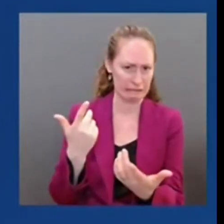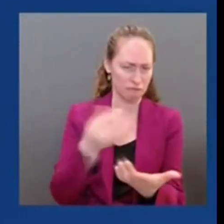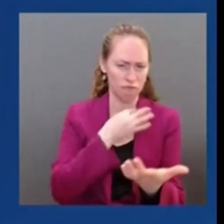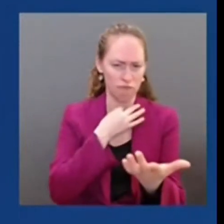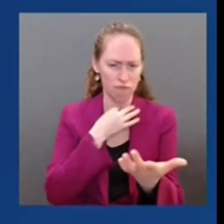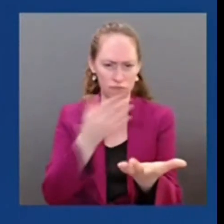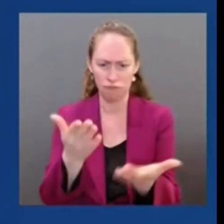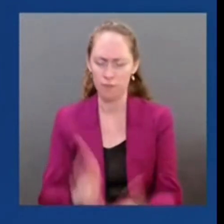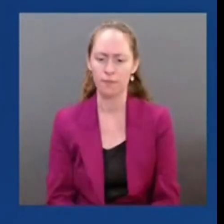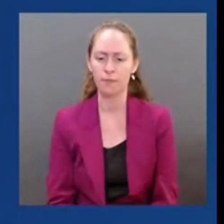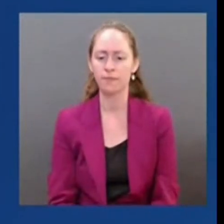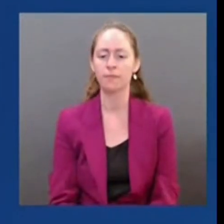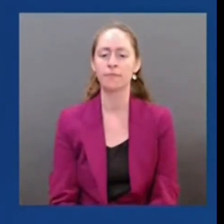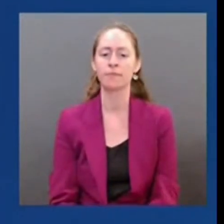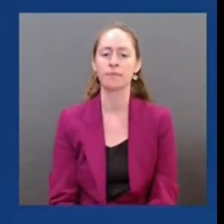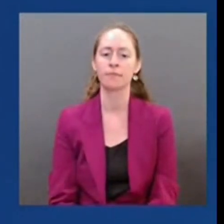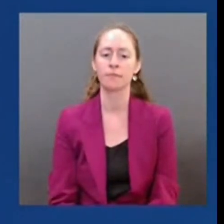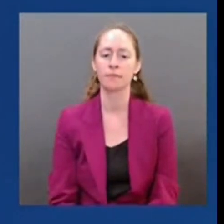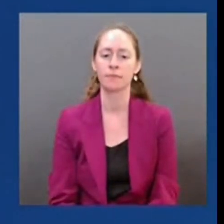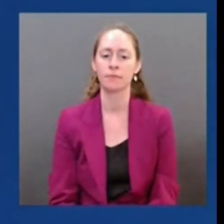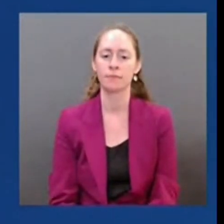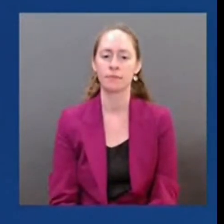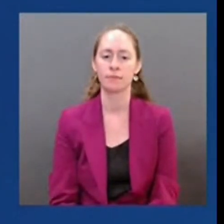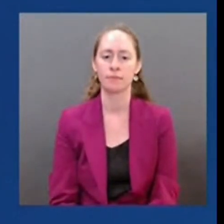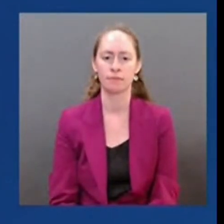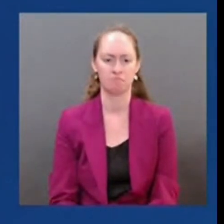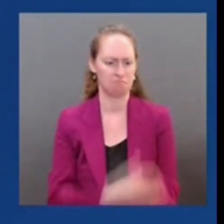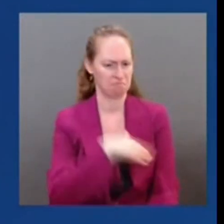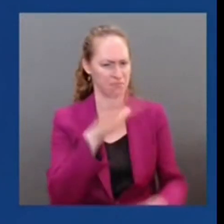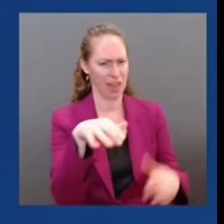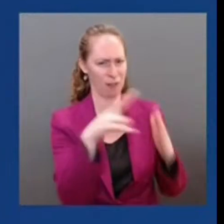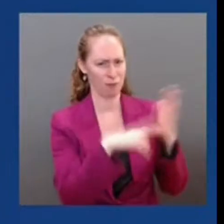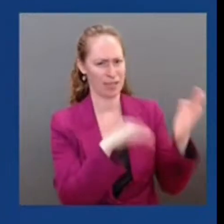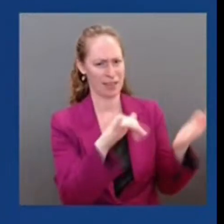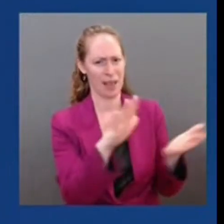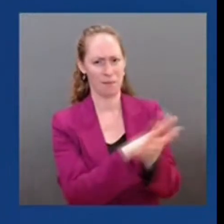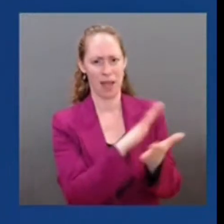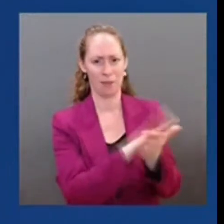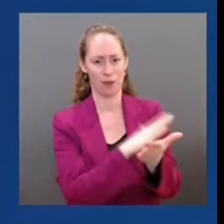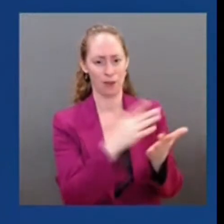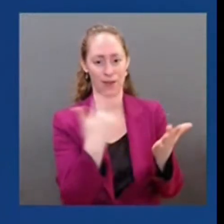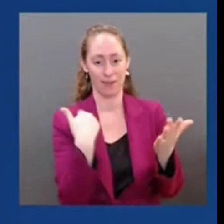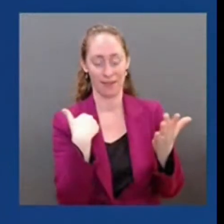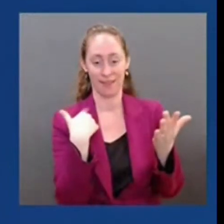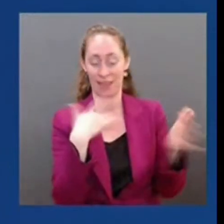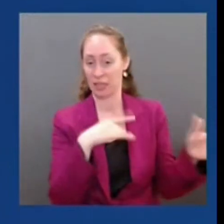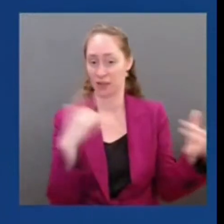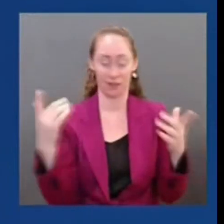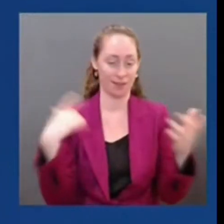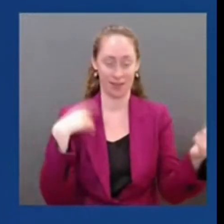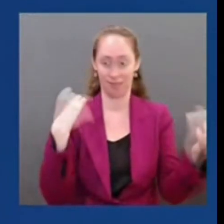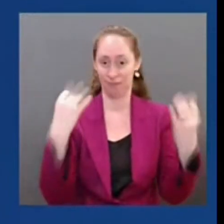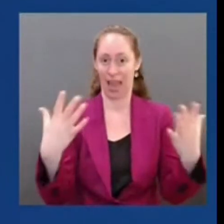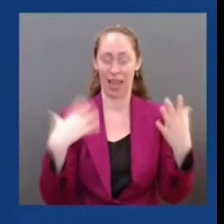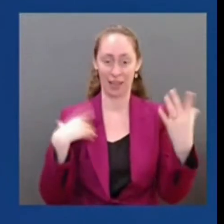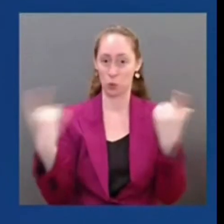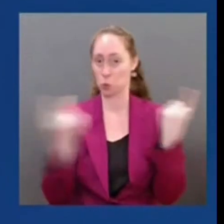TONY, YOU WANT TO TAKE THAT? YEAH. I HAVE NOT SEEN THAT PAPER SINCE I WAS DOING OTHER THINGS